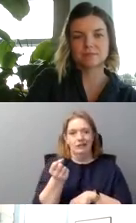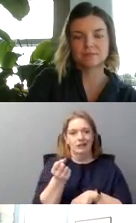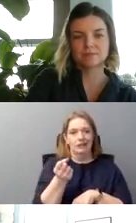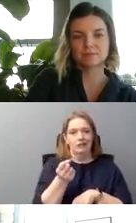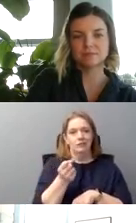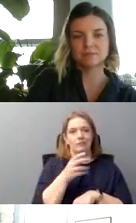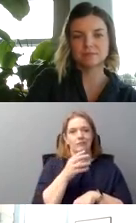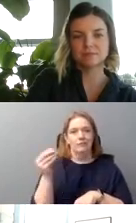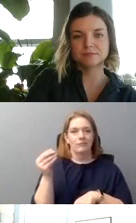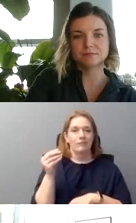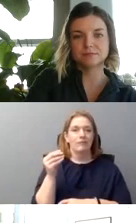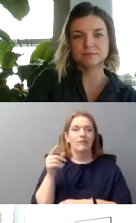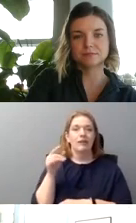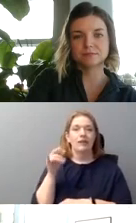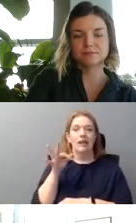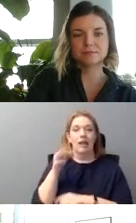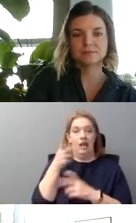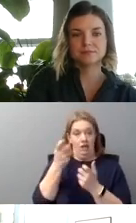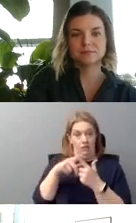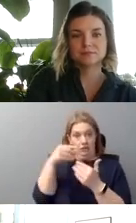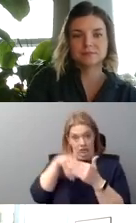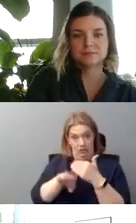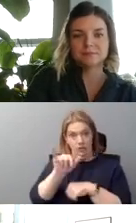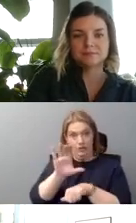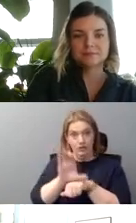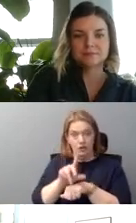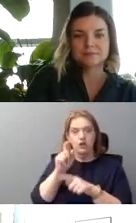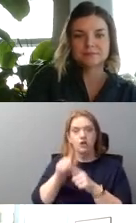you have to burn a dollar bill before you can step in the door, and so David has a check in there